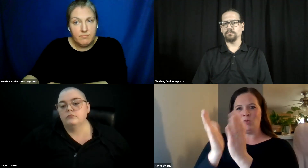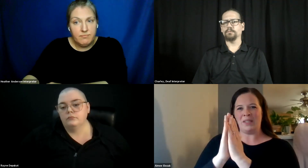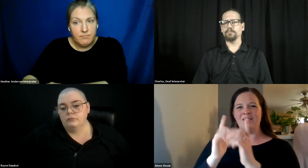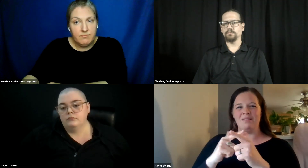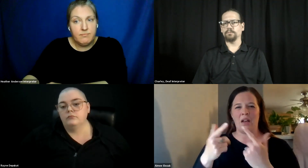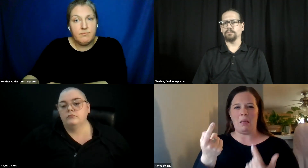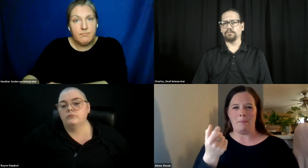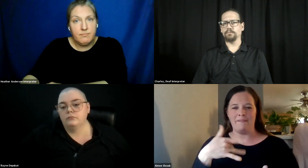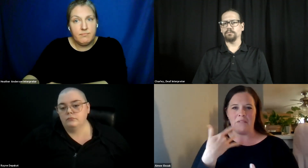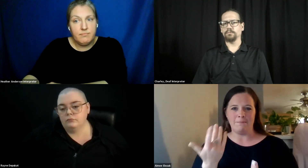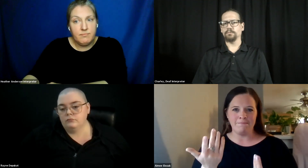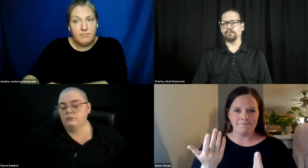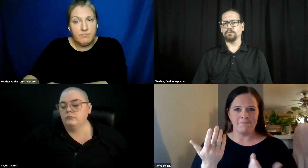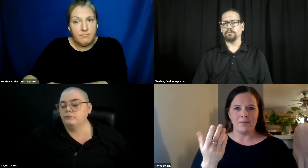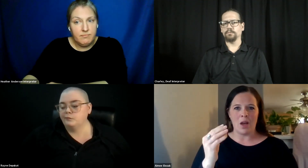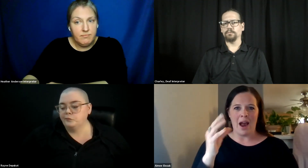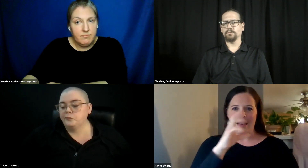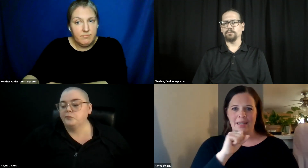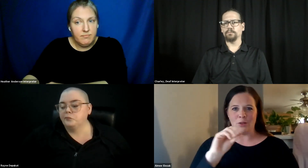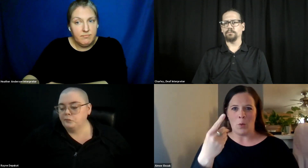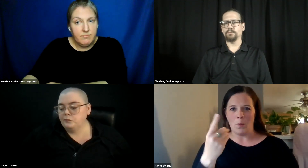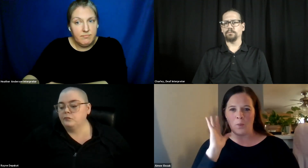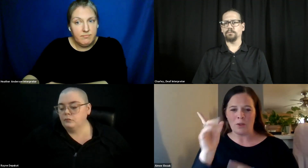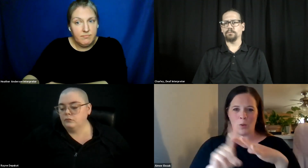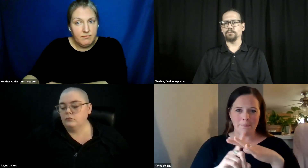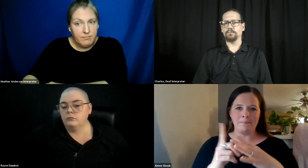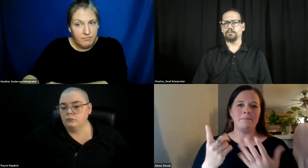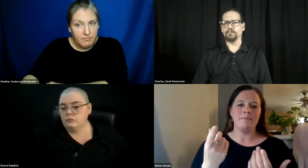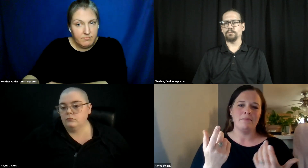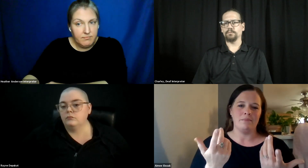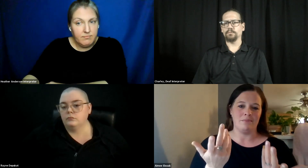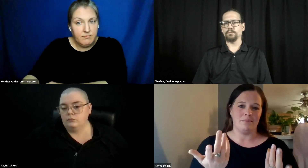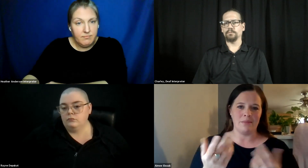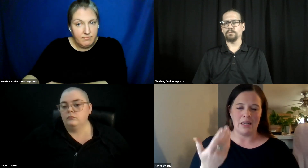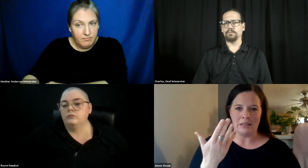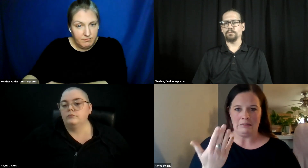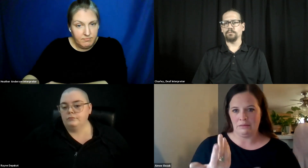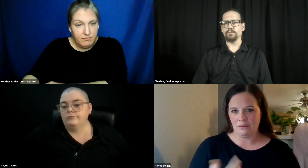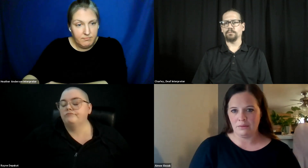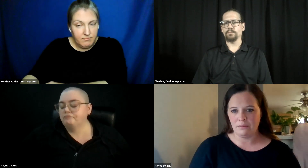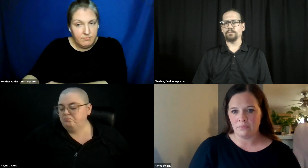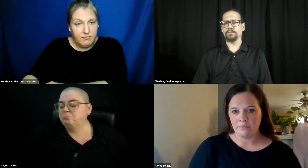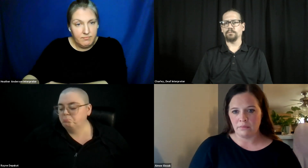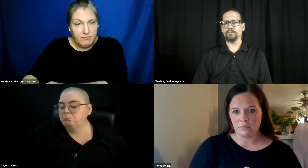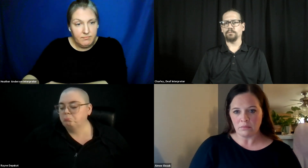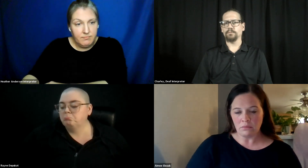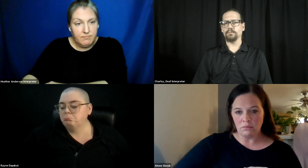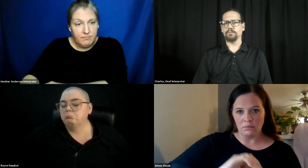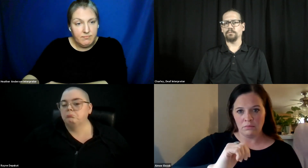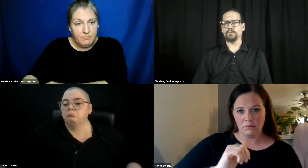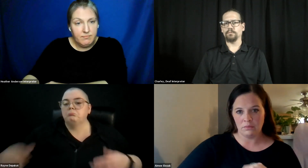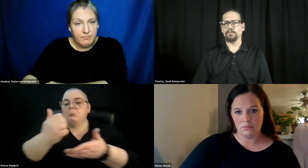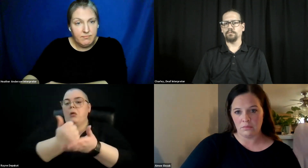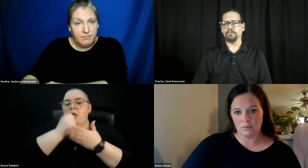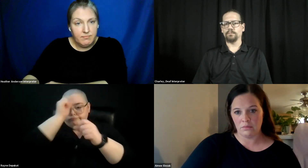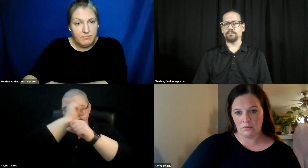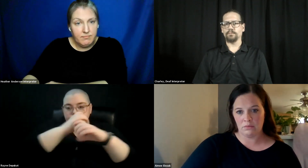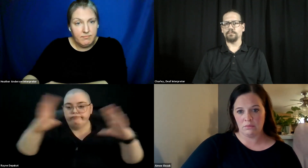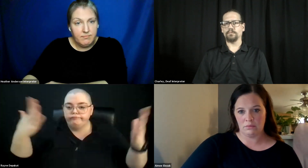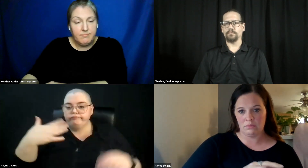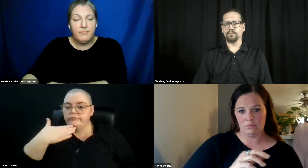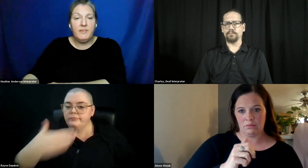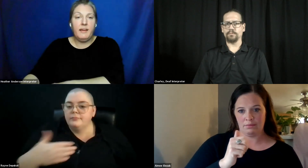So they haven't received a confirmation of the request, and I guess they're they're not sure if anyone's going to show up, because of that,